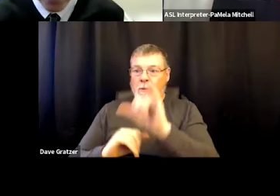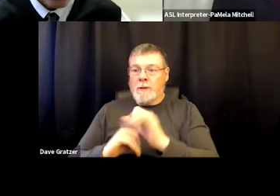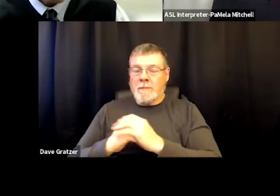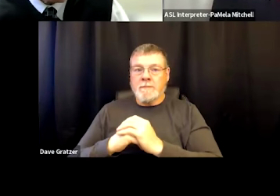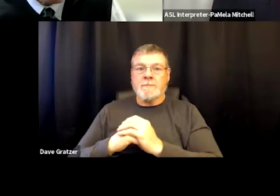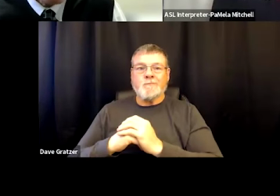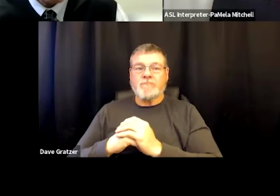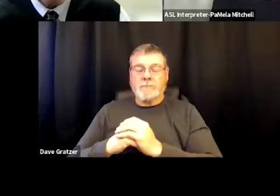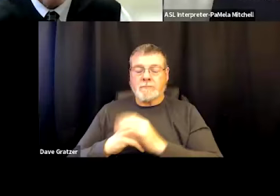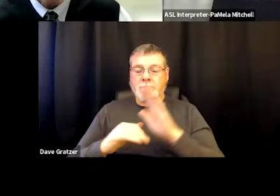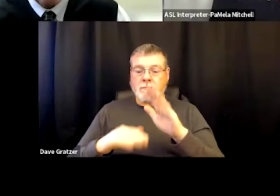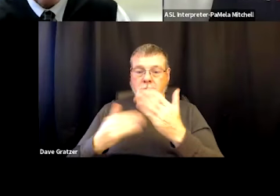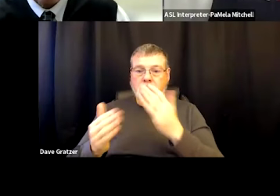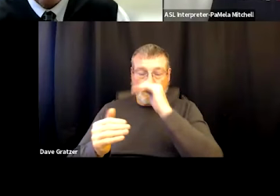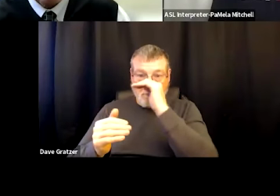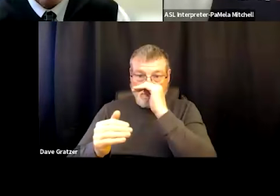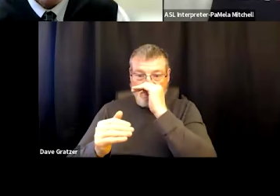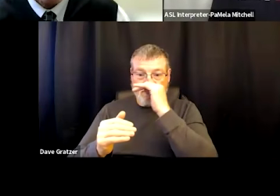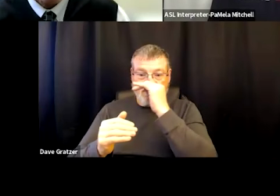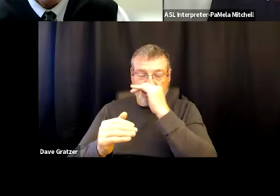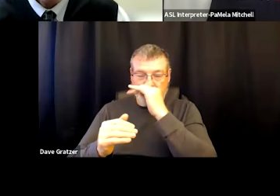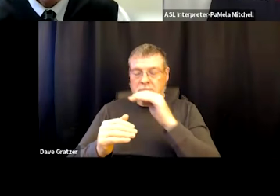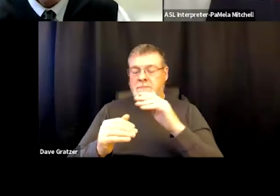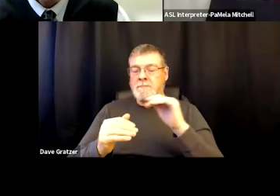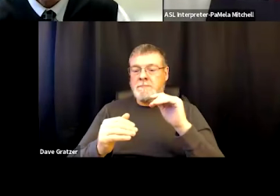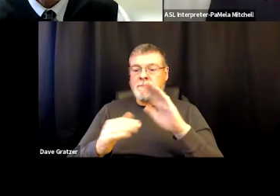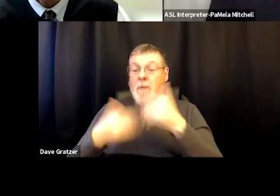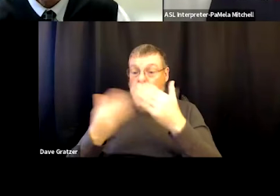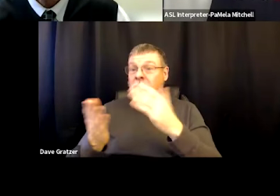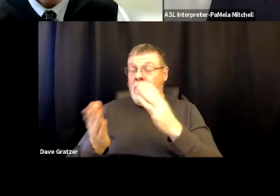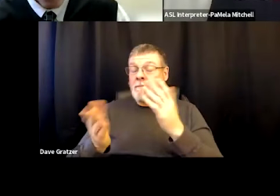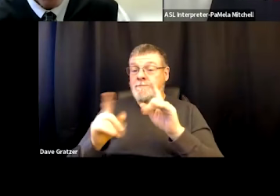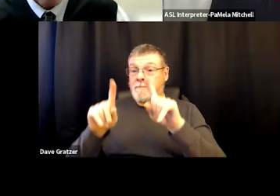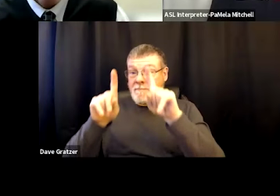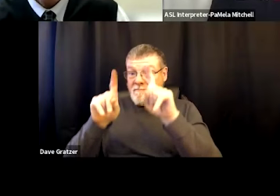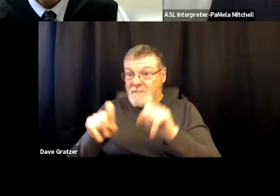providing, I believe that screening and assessment during this process is the foundation